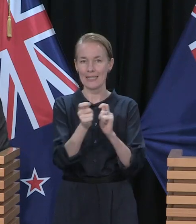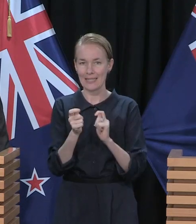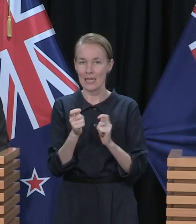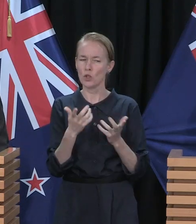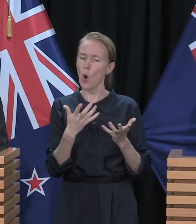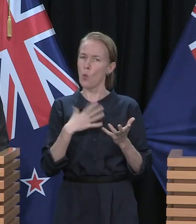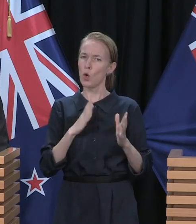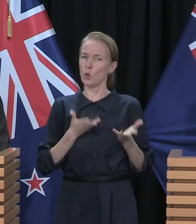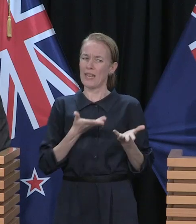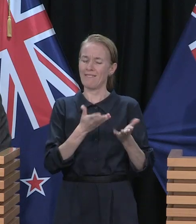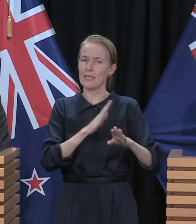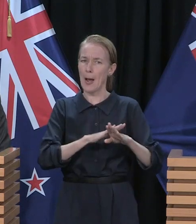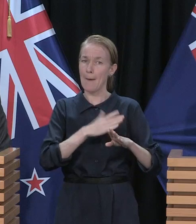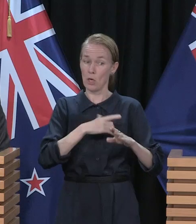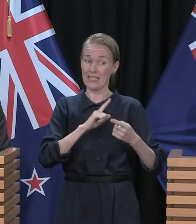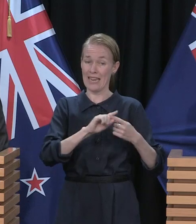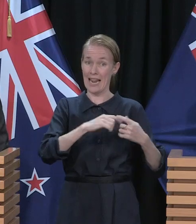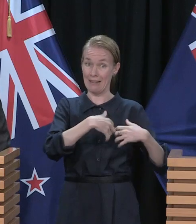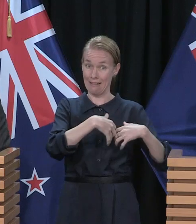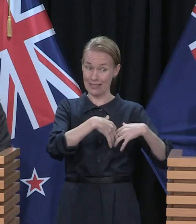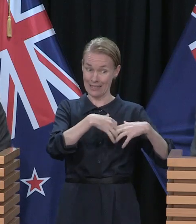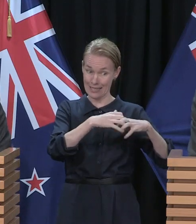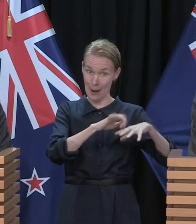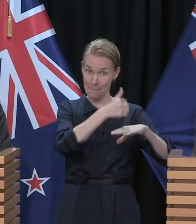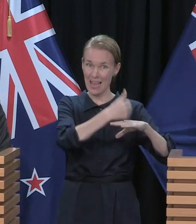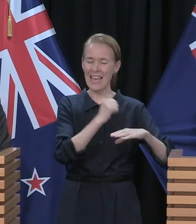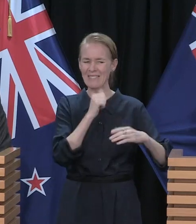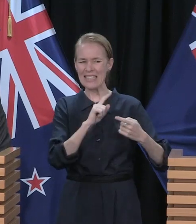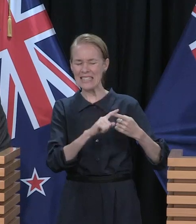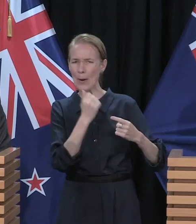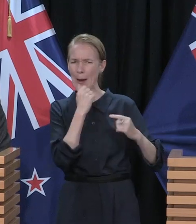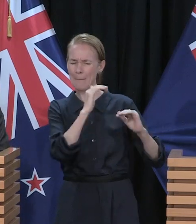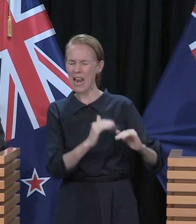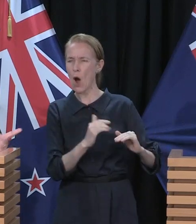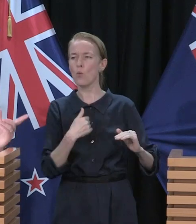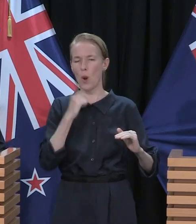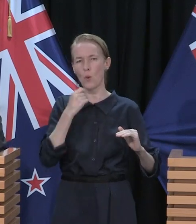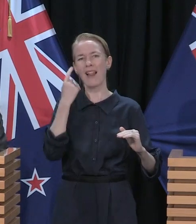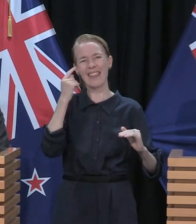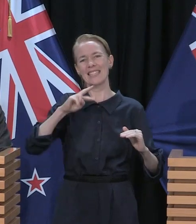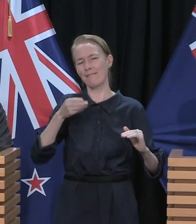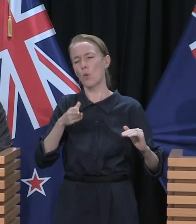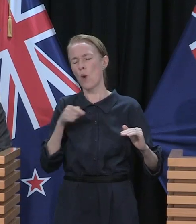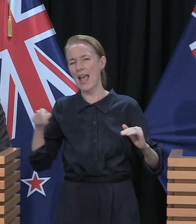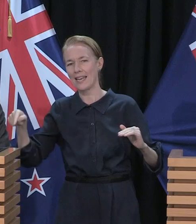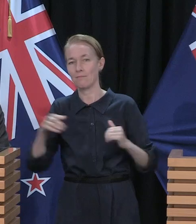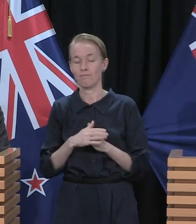testing number among the border staff. We need to give them an opportunity to do that. If that doesn't deliver